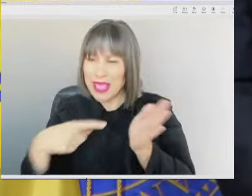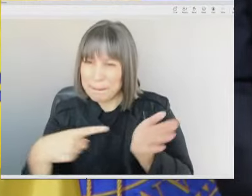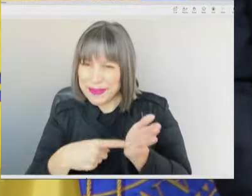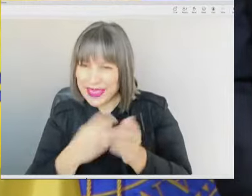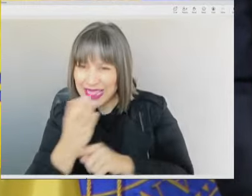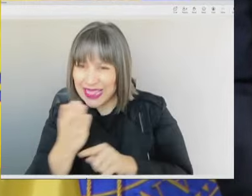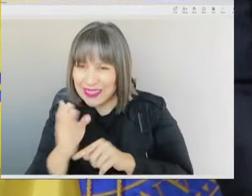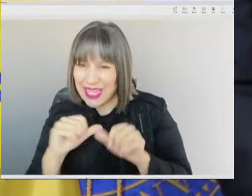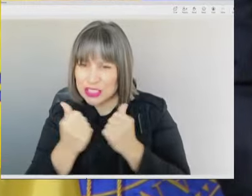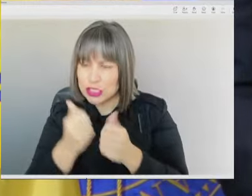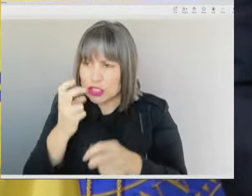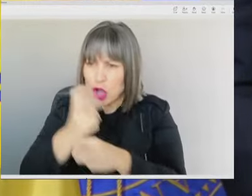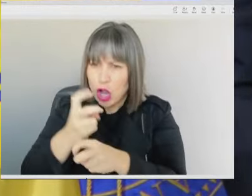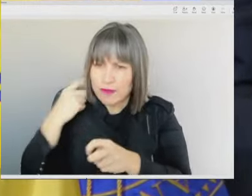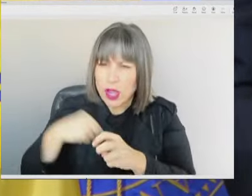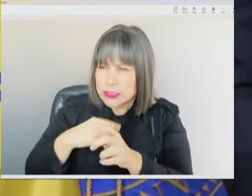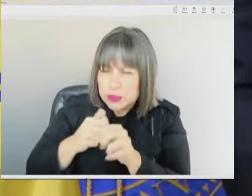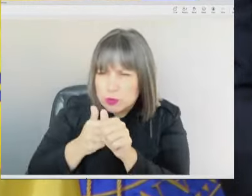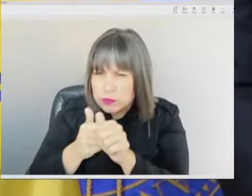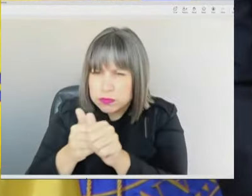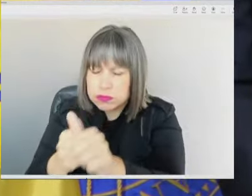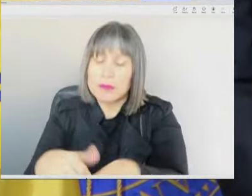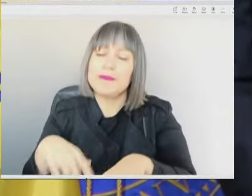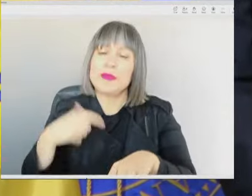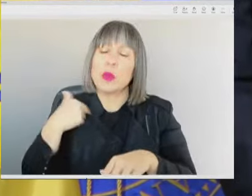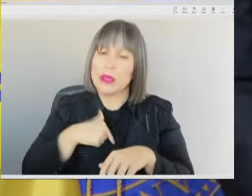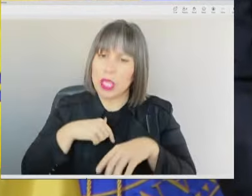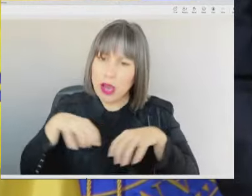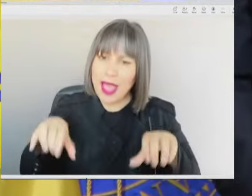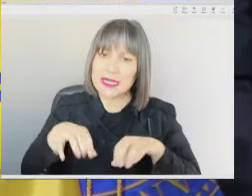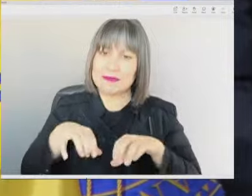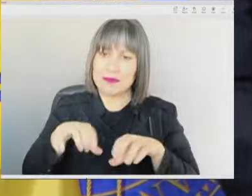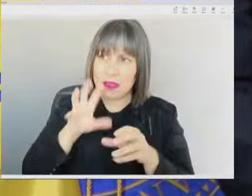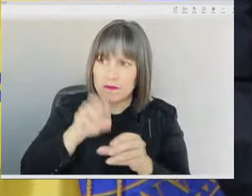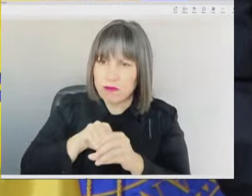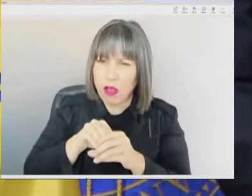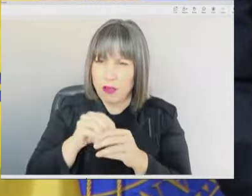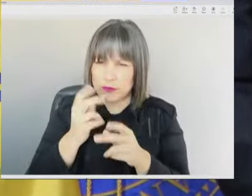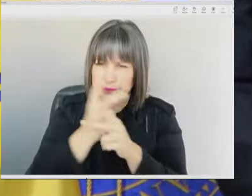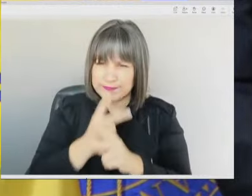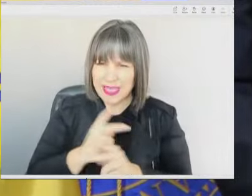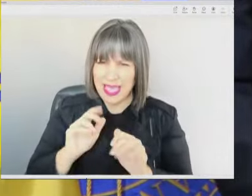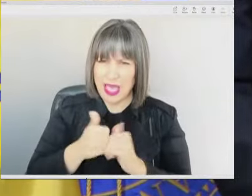So we're actively involved in looking at ways of addressing this level of fraud. It's not